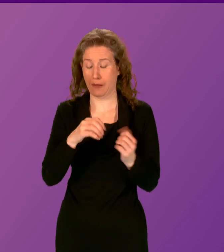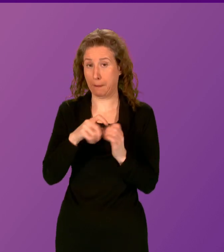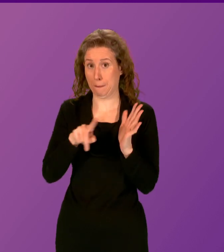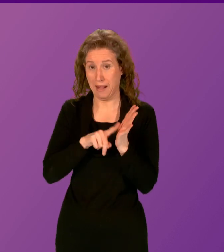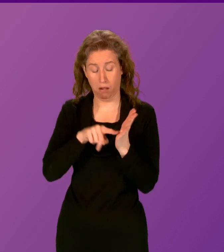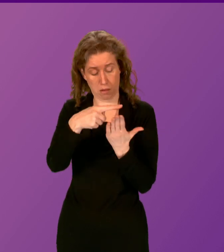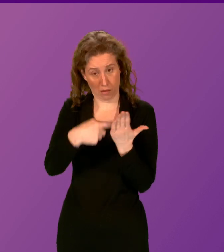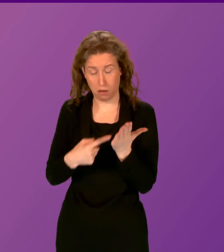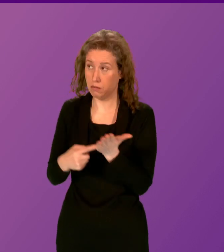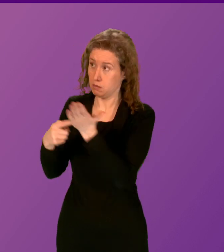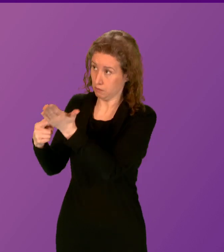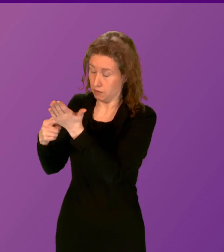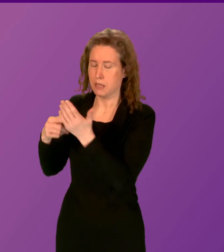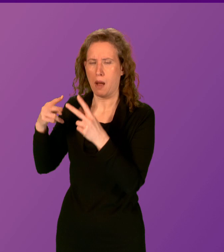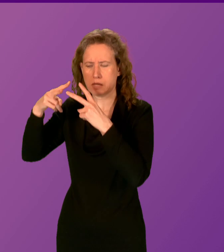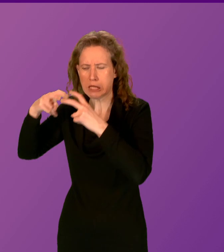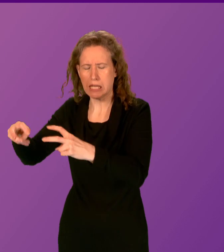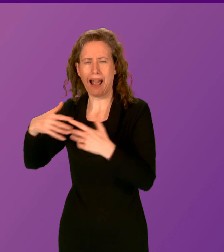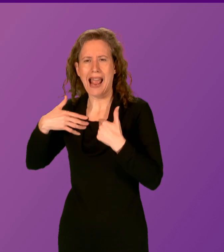scrutinised by the Health, Social Care and Sport Committee.